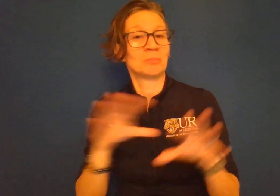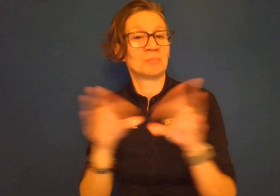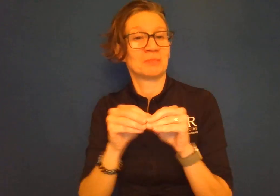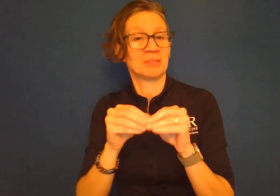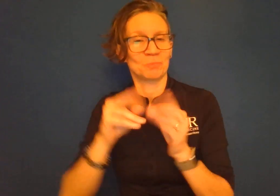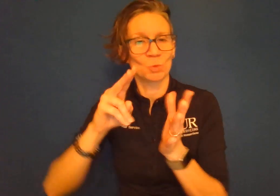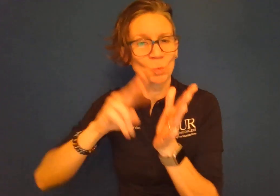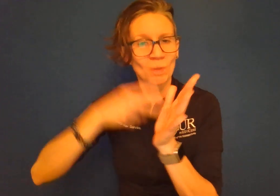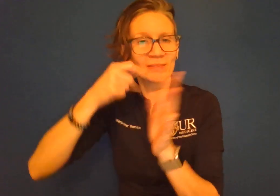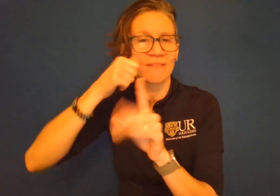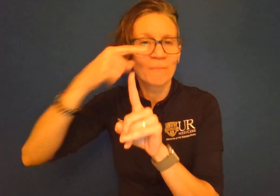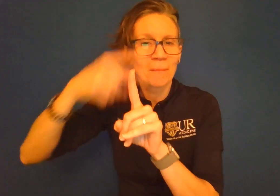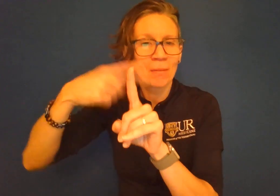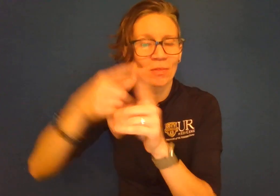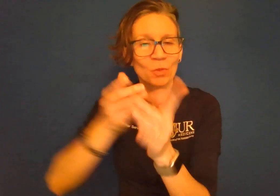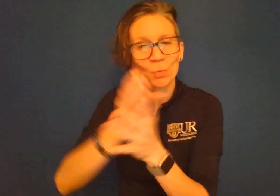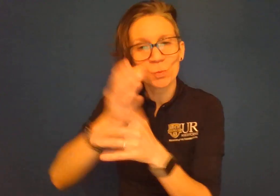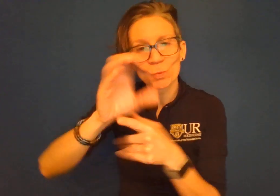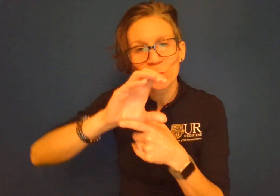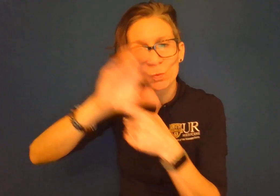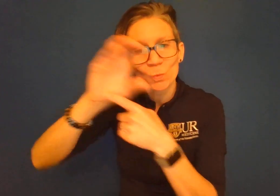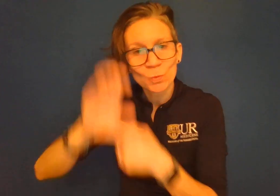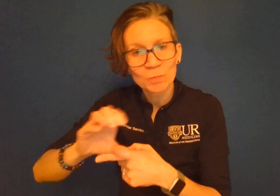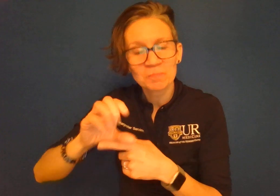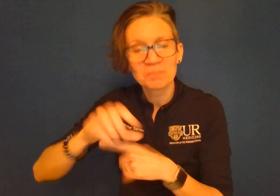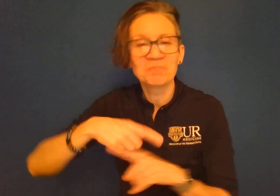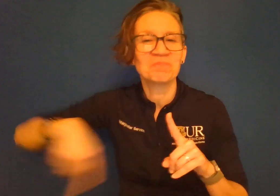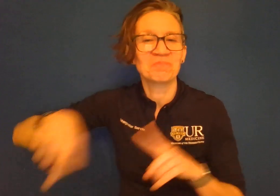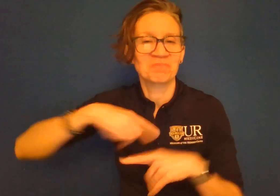The Council meets twice a month through Zoom